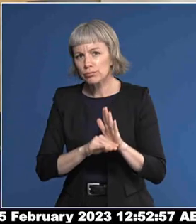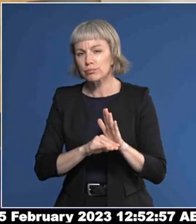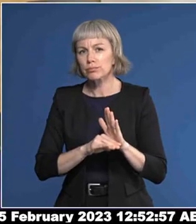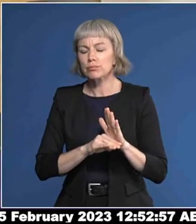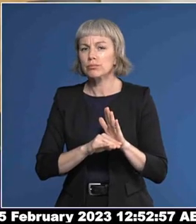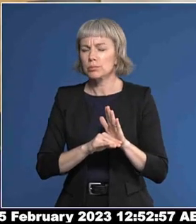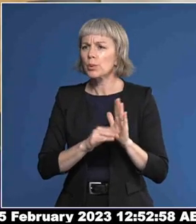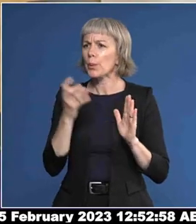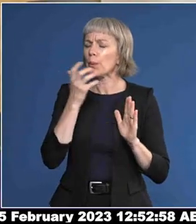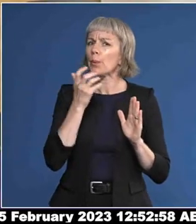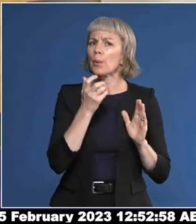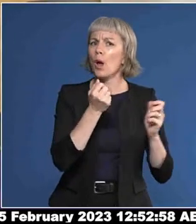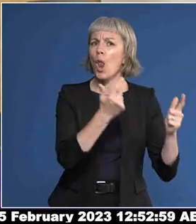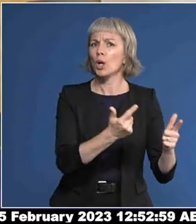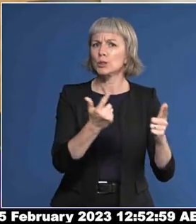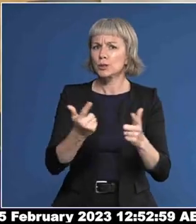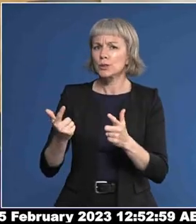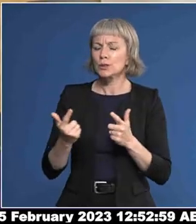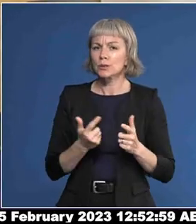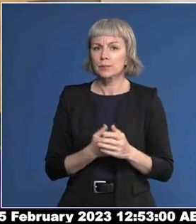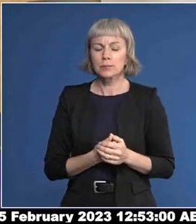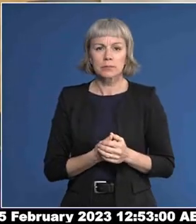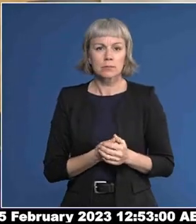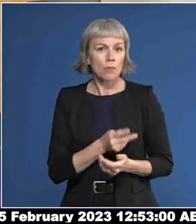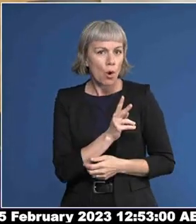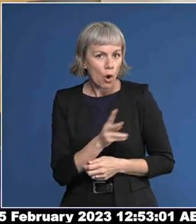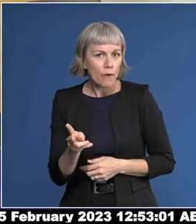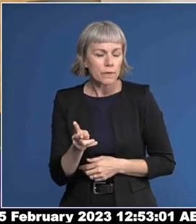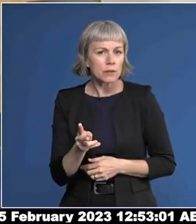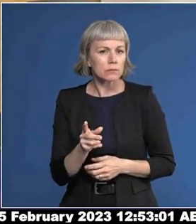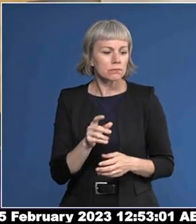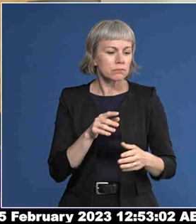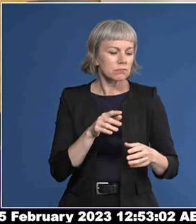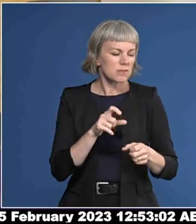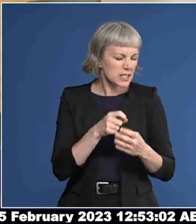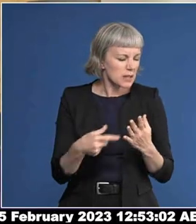focused on the NDIS regulatory requirements and the QSC requirements.